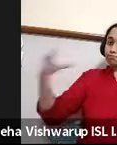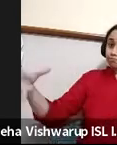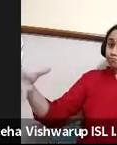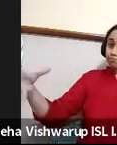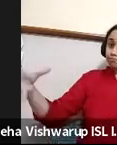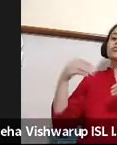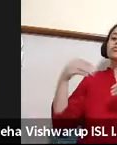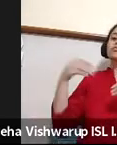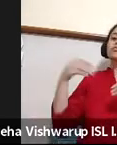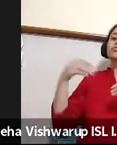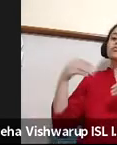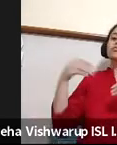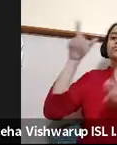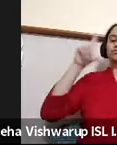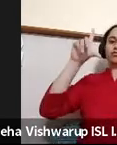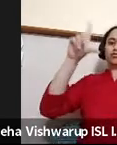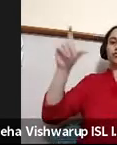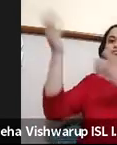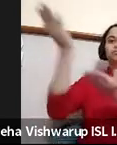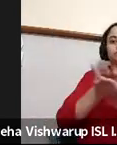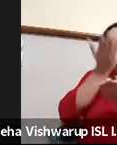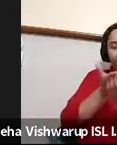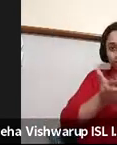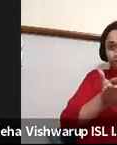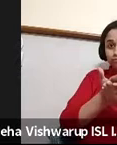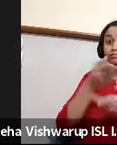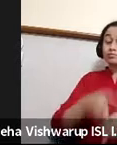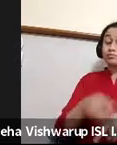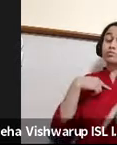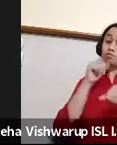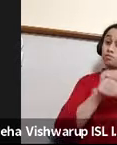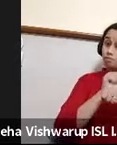and often in groups sureshes sitters brought their social worlds into the photographic